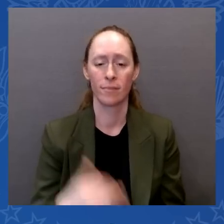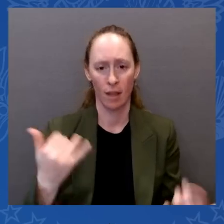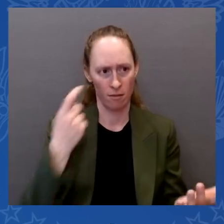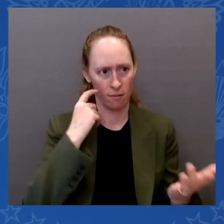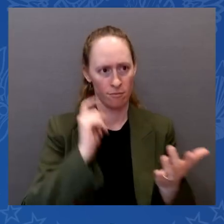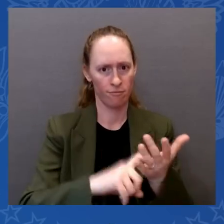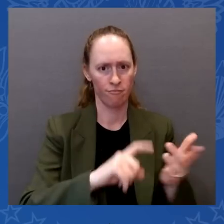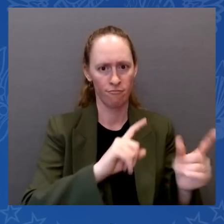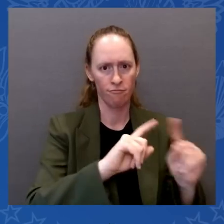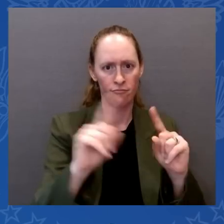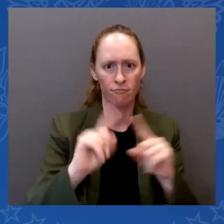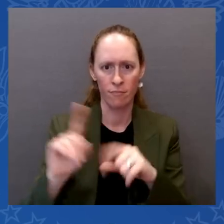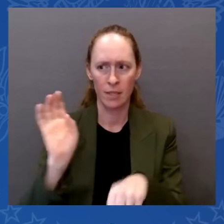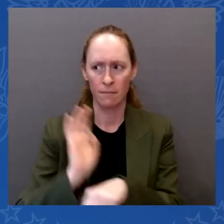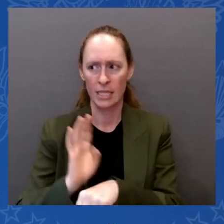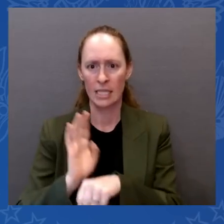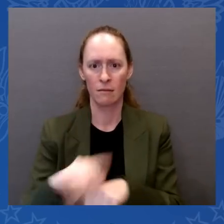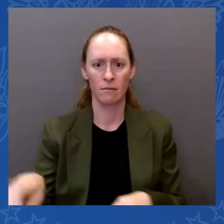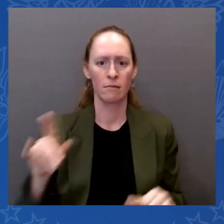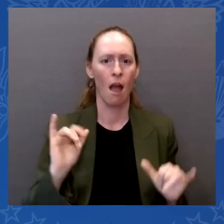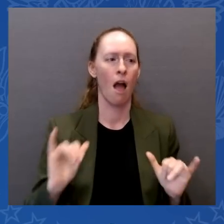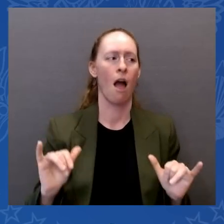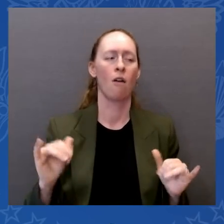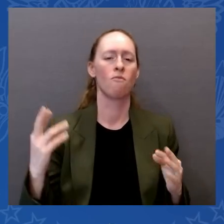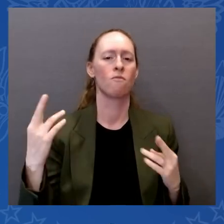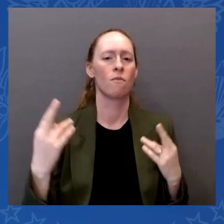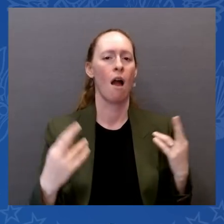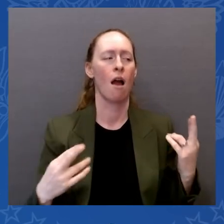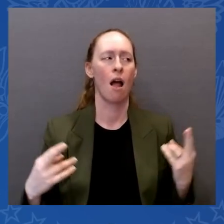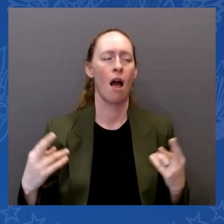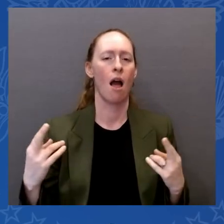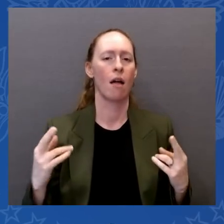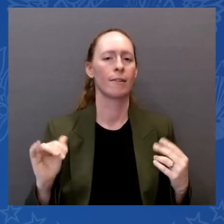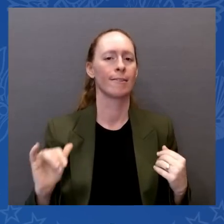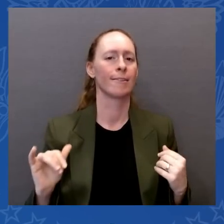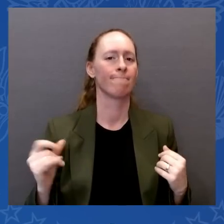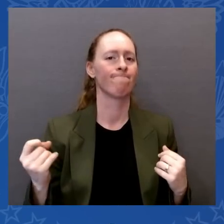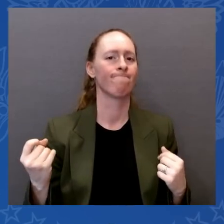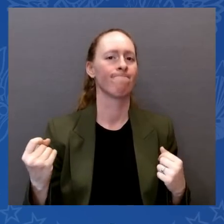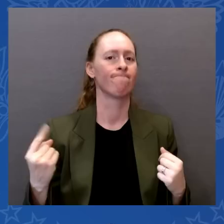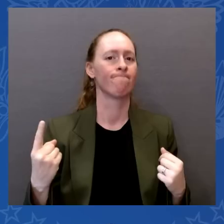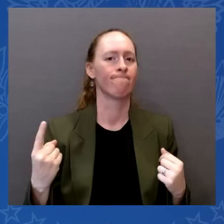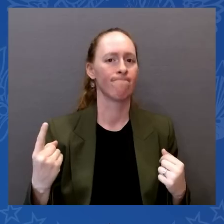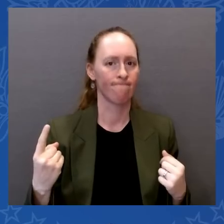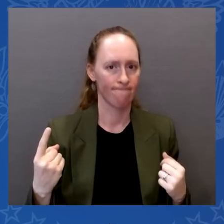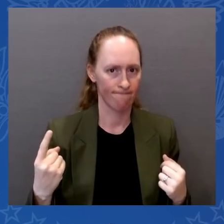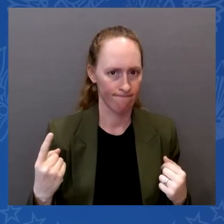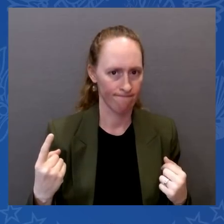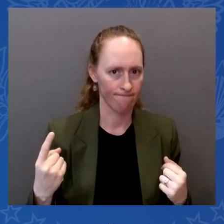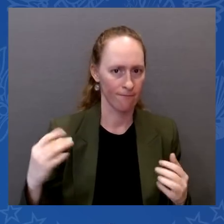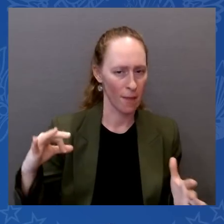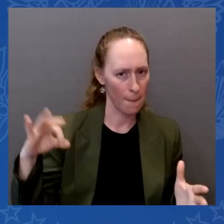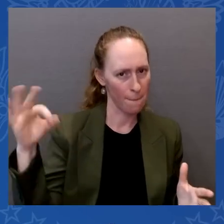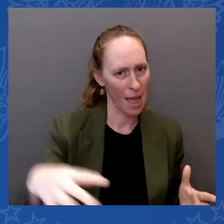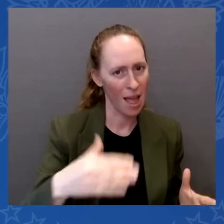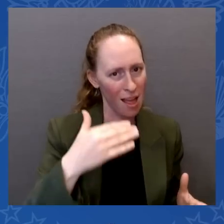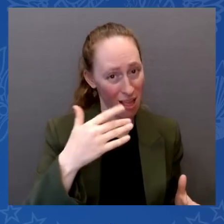it costs more to hire a union worker than a non-union worker. But guess what? It costs you less over time, because you have the best product for what --